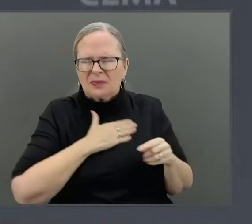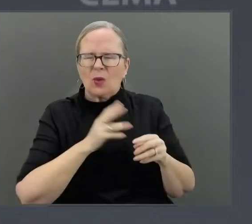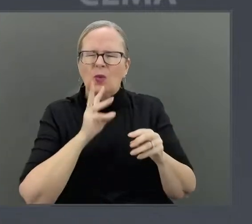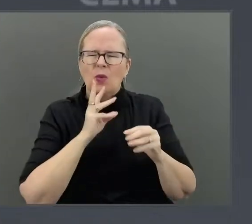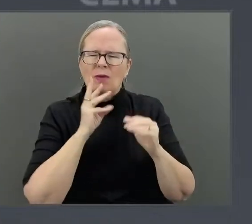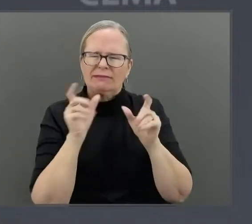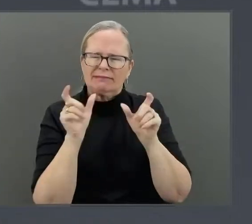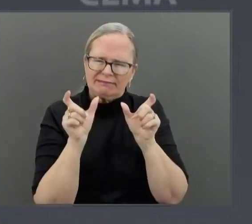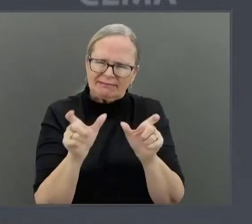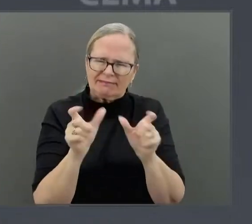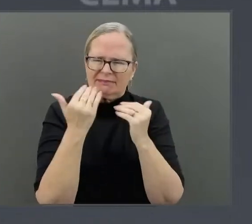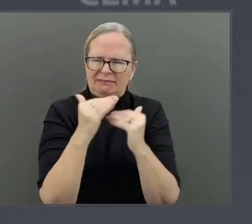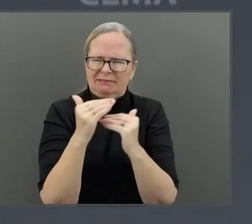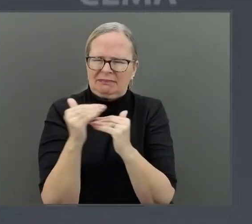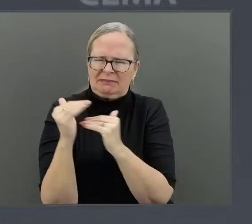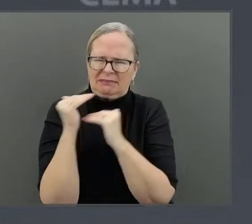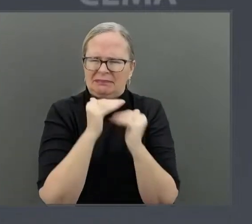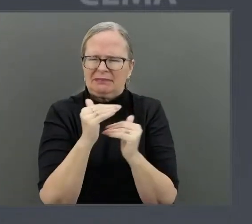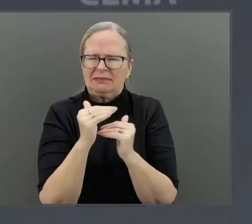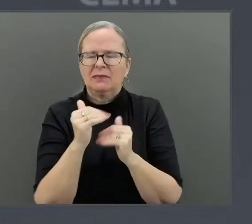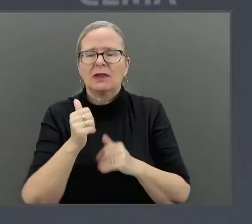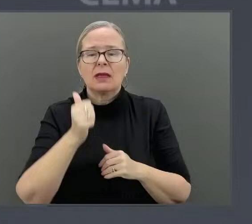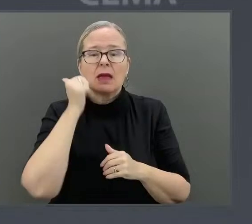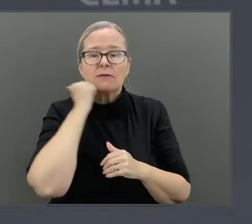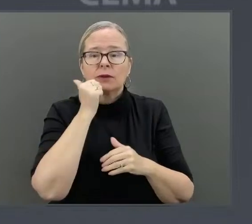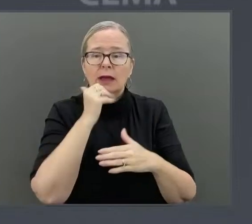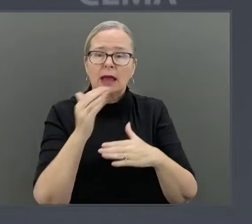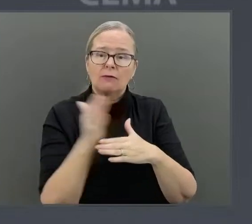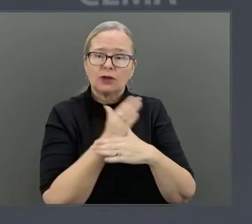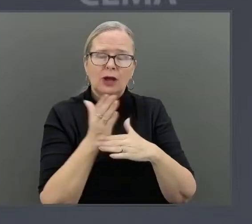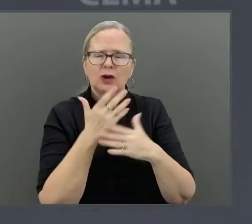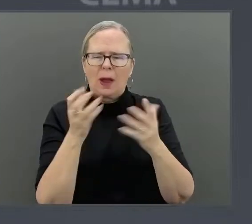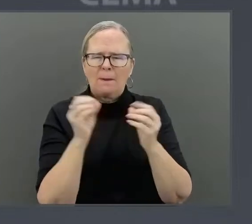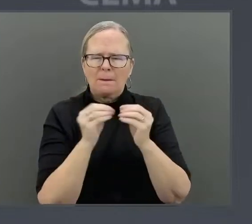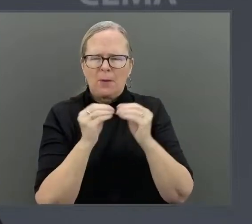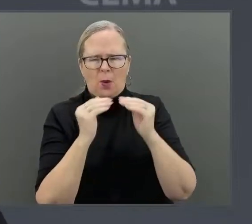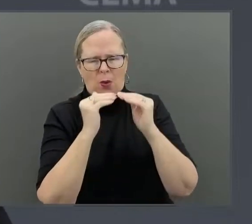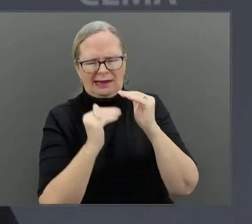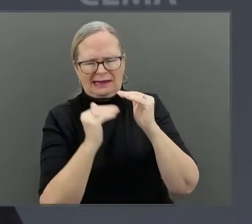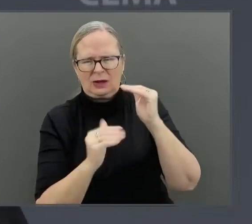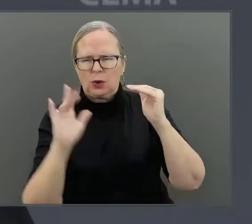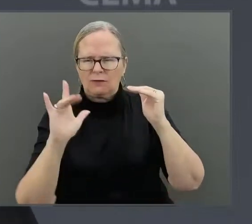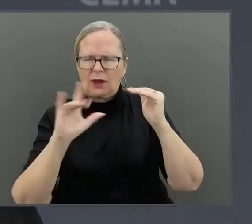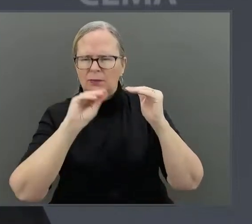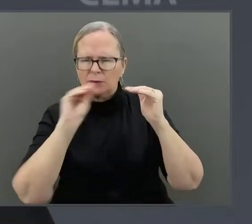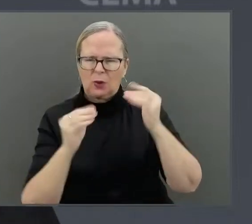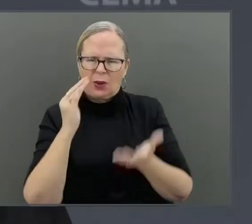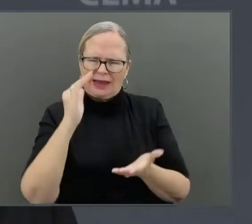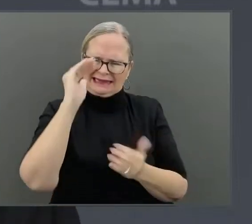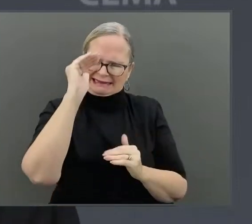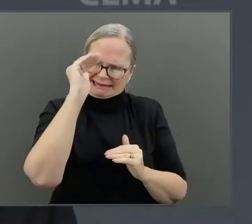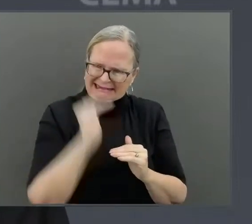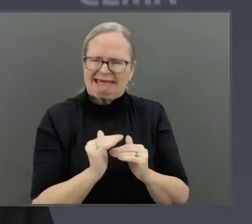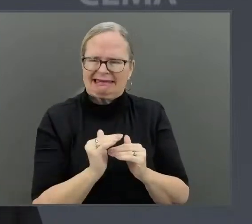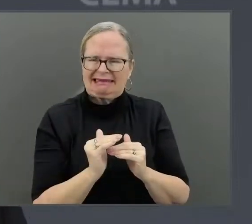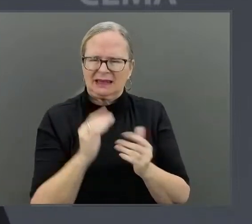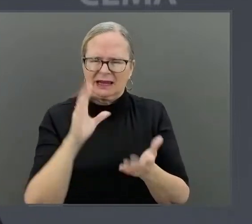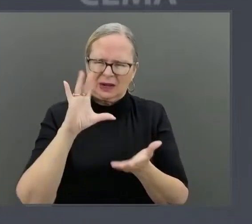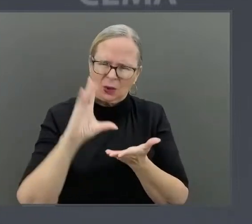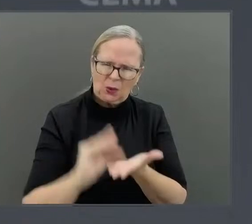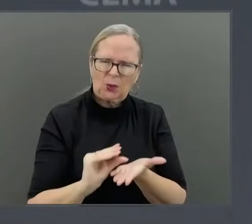enough water to meet the essential needs until the repairs are complete here are some additional tips